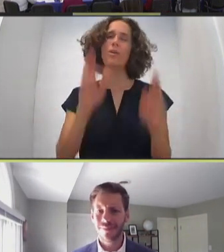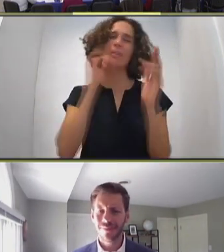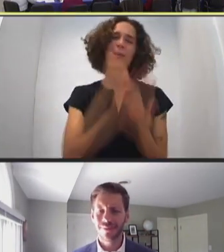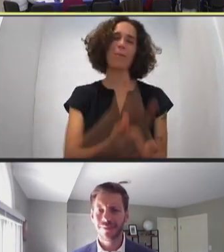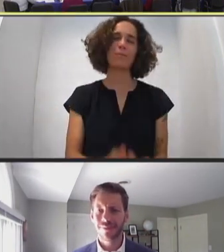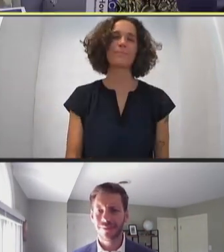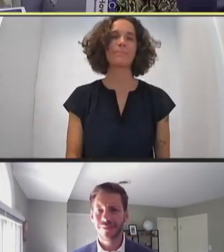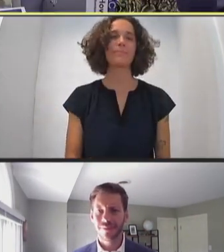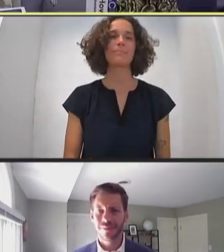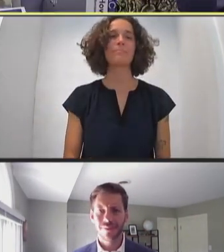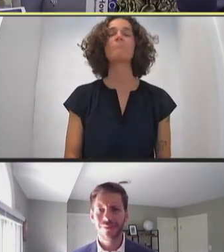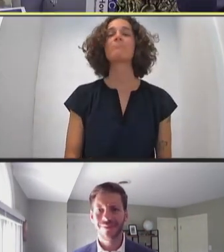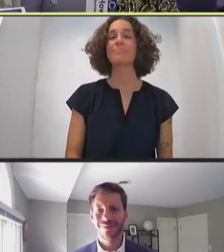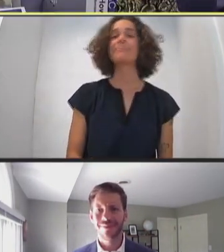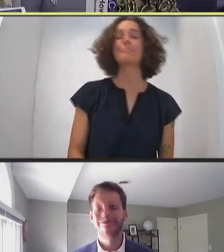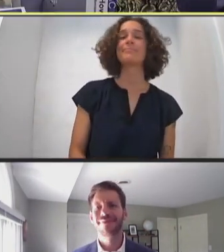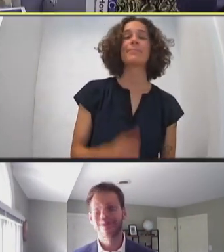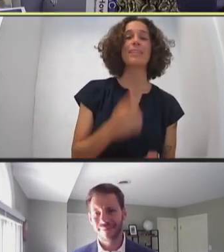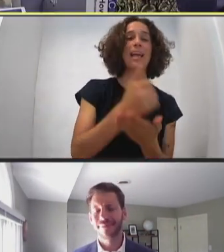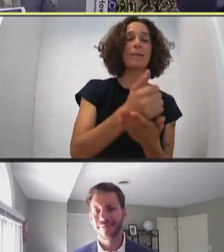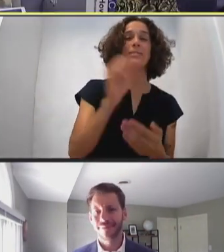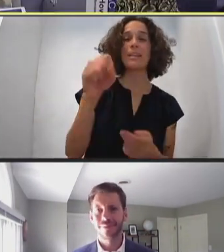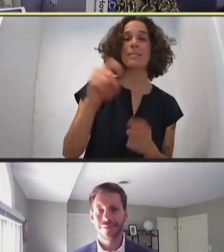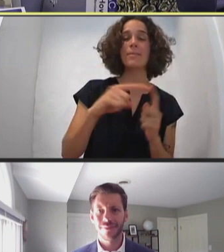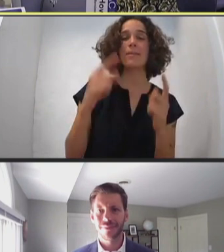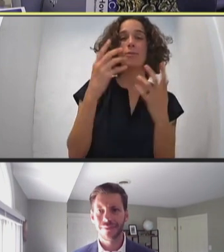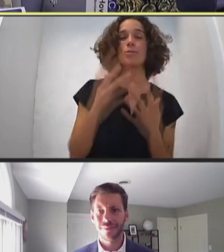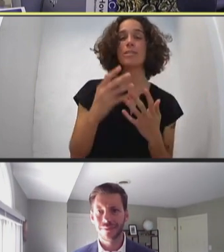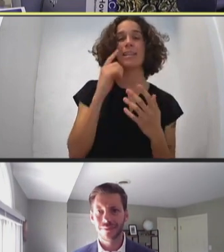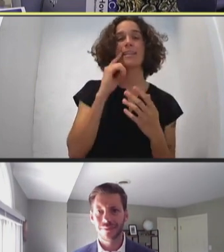Molly Howell: It is. Unfortunately, I think a lot of hospitals just aren't able then to take